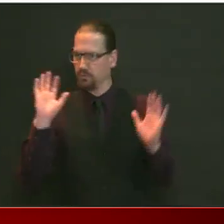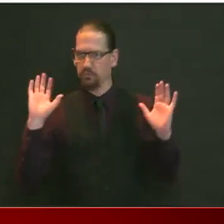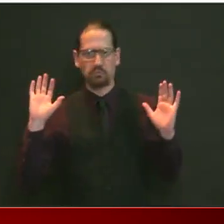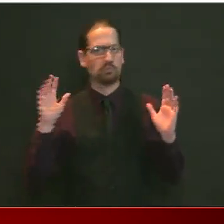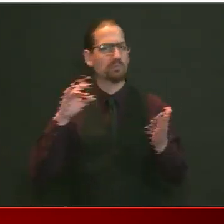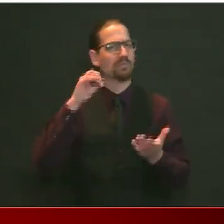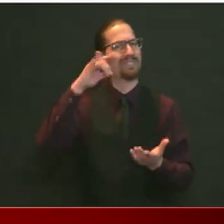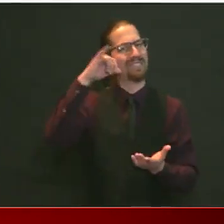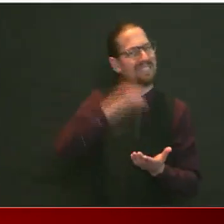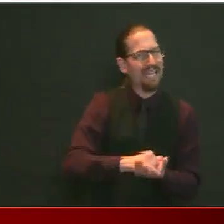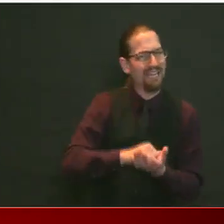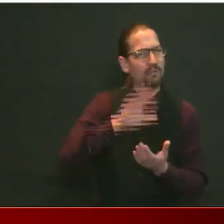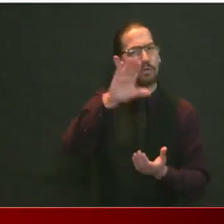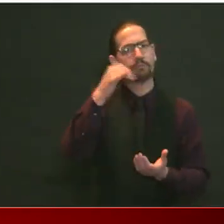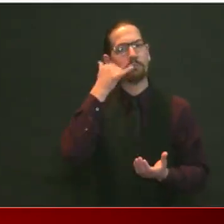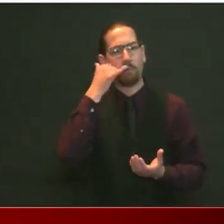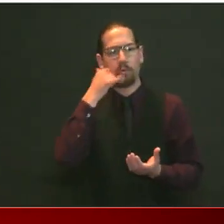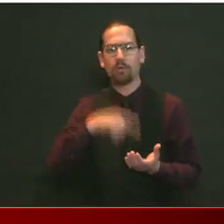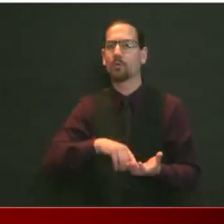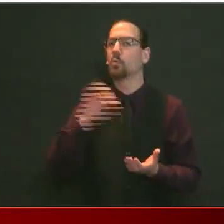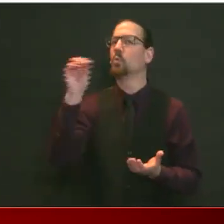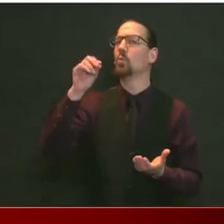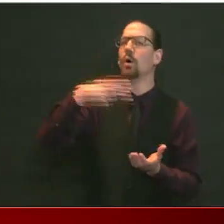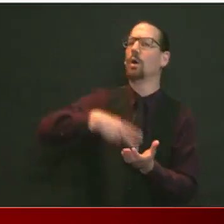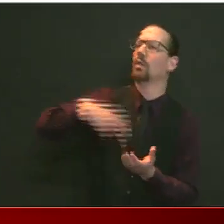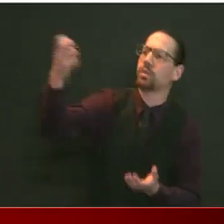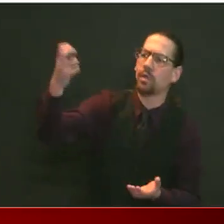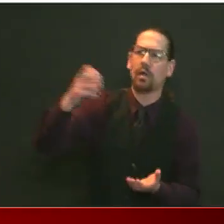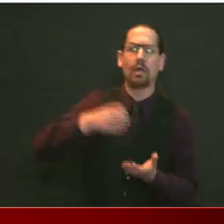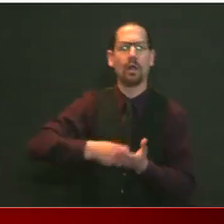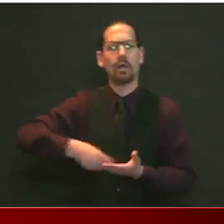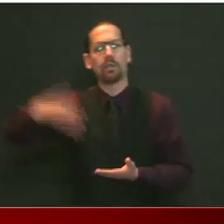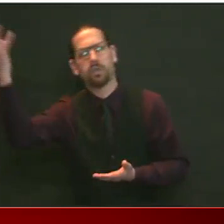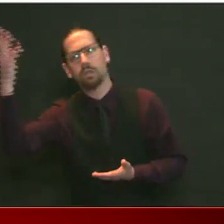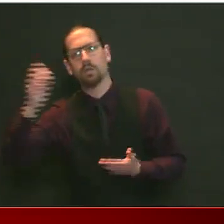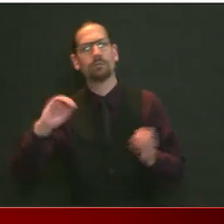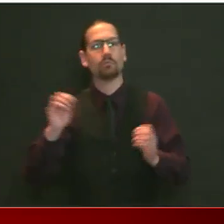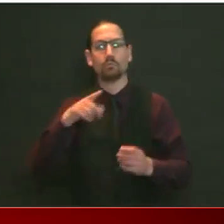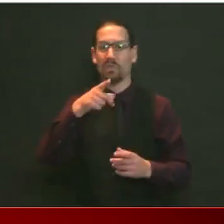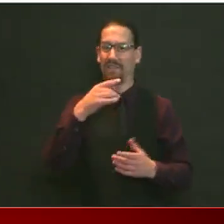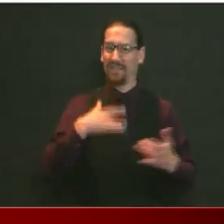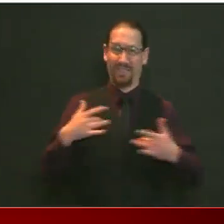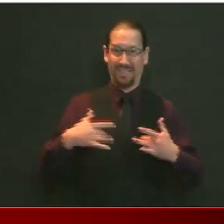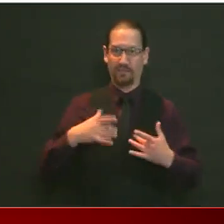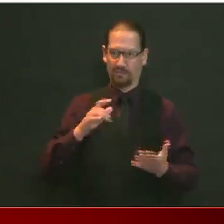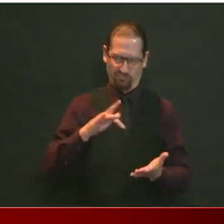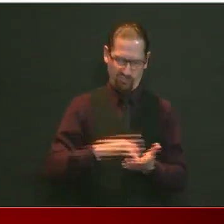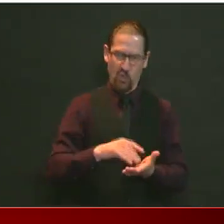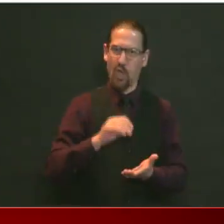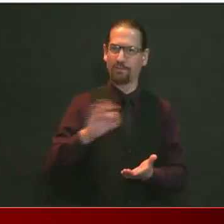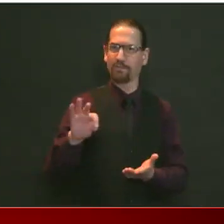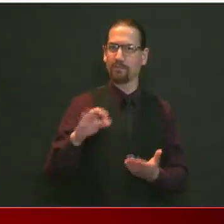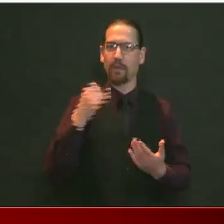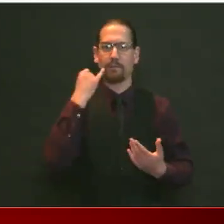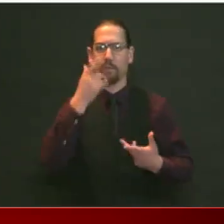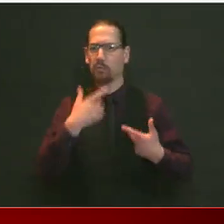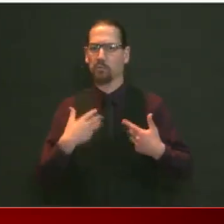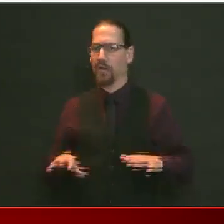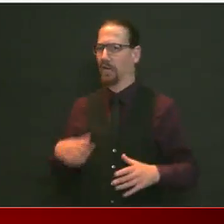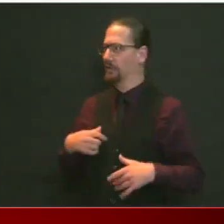DIARY AND THERE WILL BE HOW MANY ADDRESSES THAT YOU WERE AT. THAT LIVES ON YOUR PHONE. BY THE WAY, I MIGHT KNOW THAT